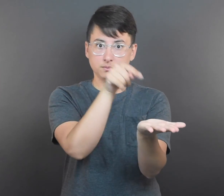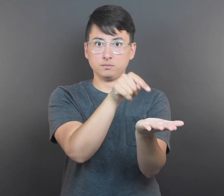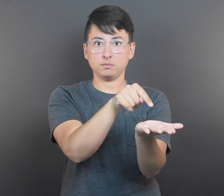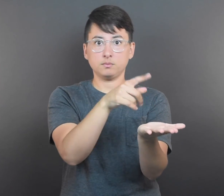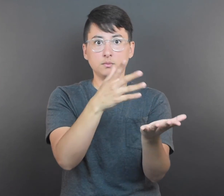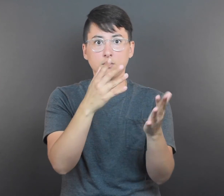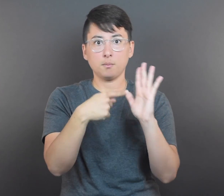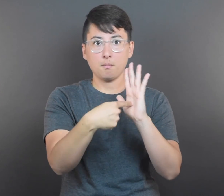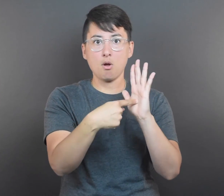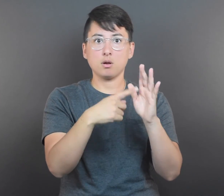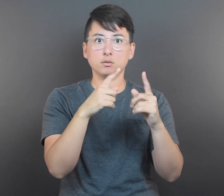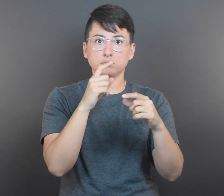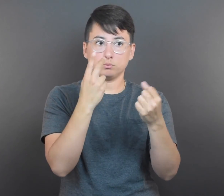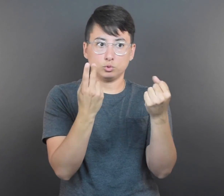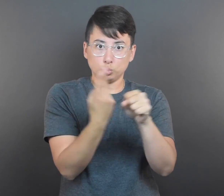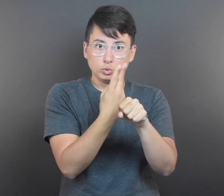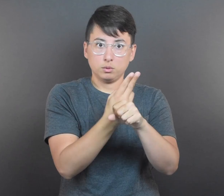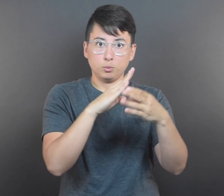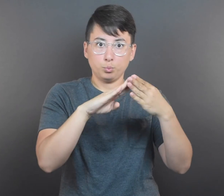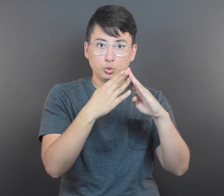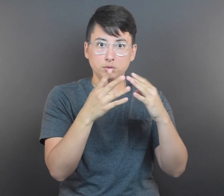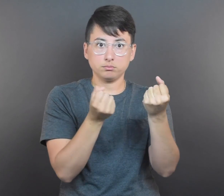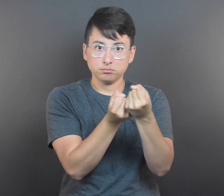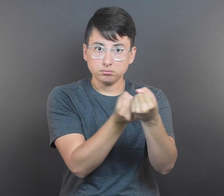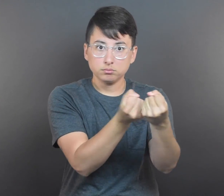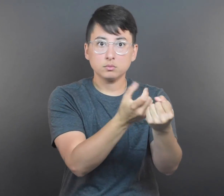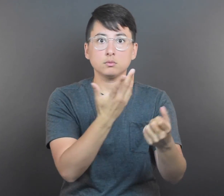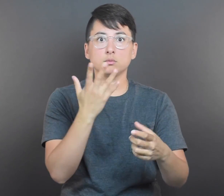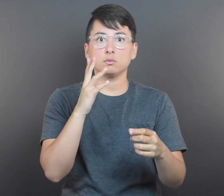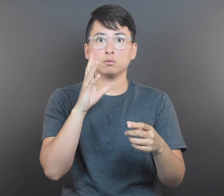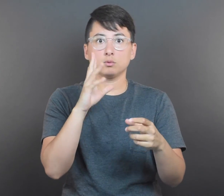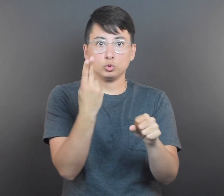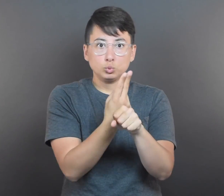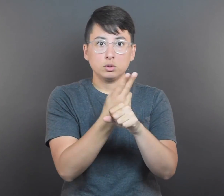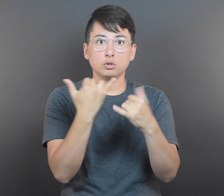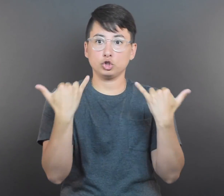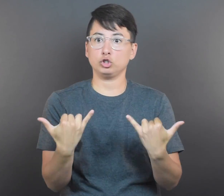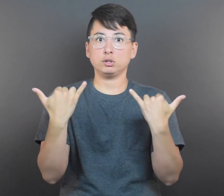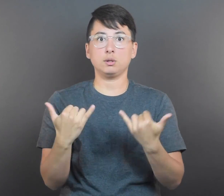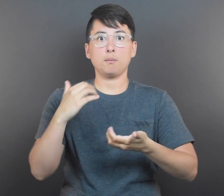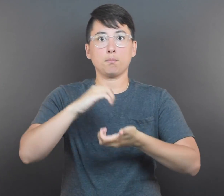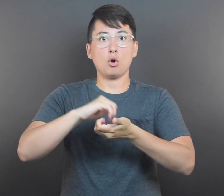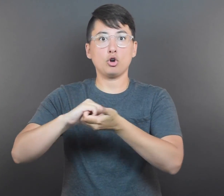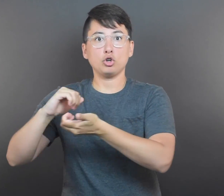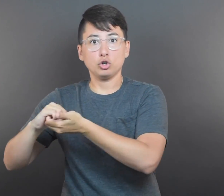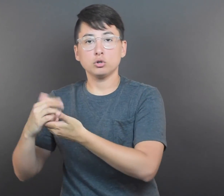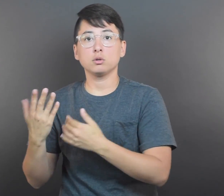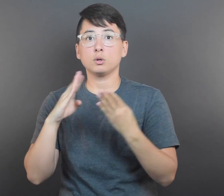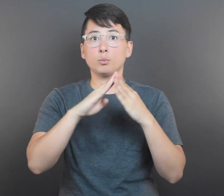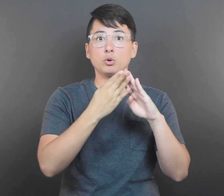existing partnerships, community expertise, community knowledge,